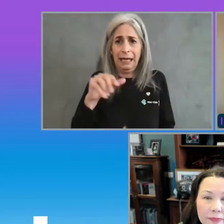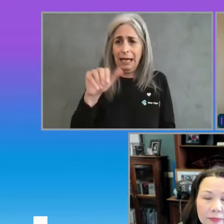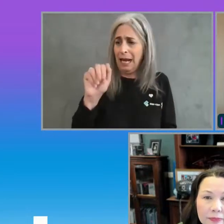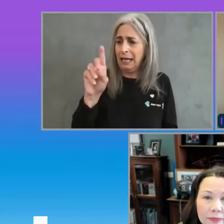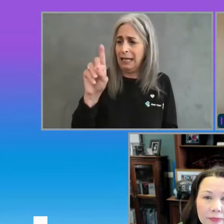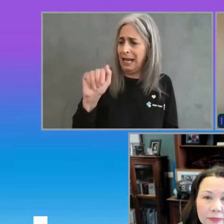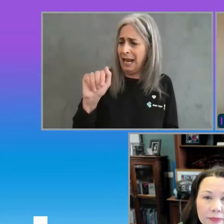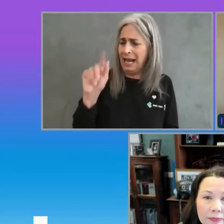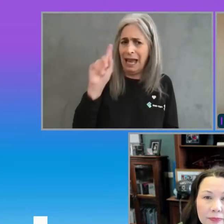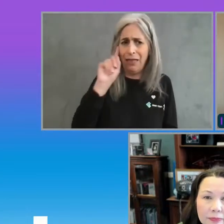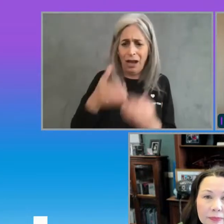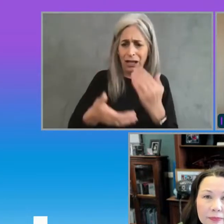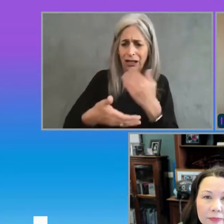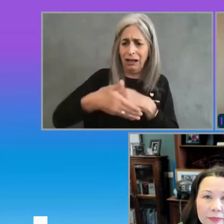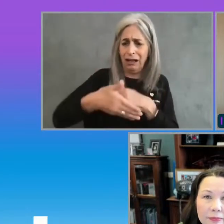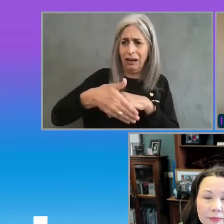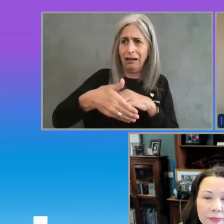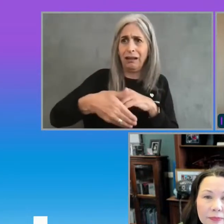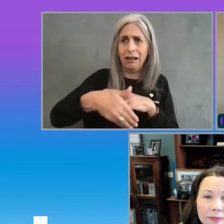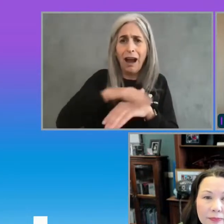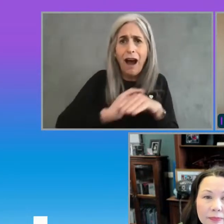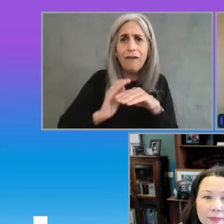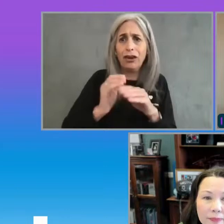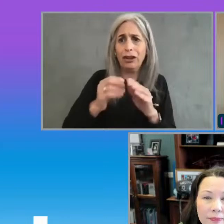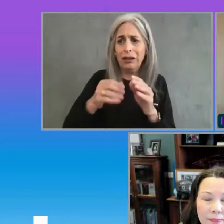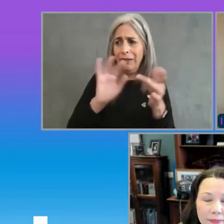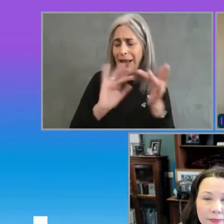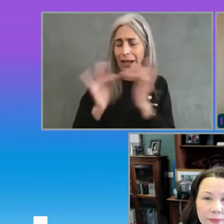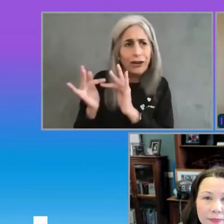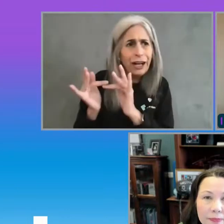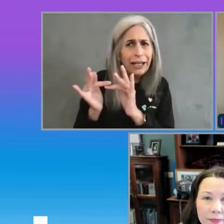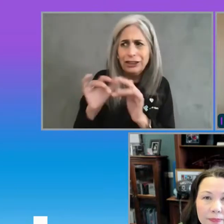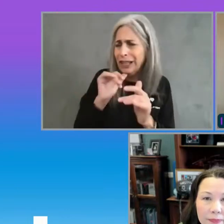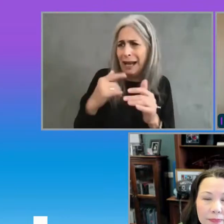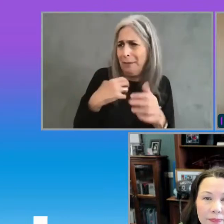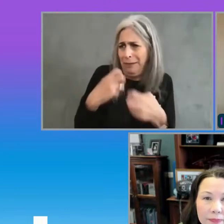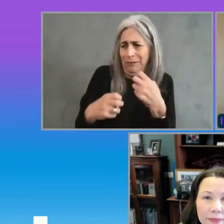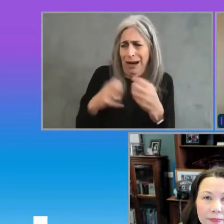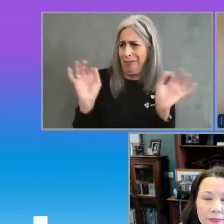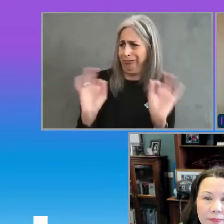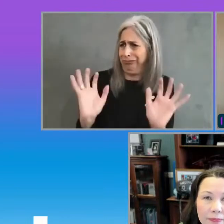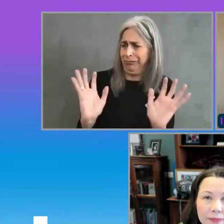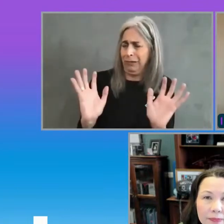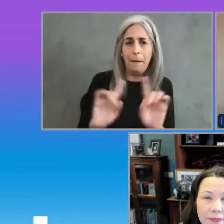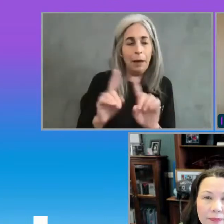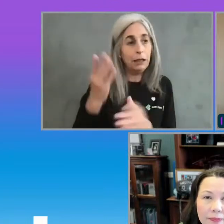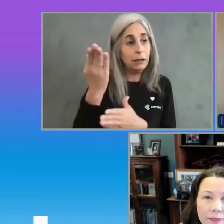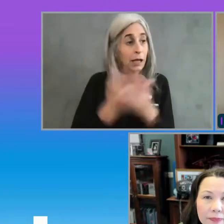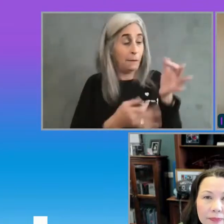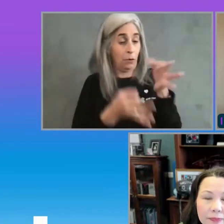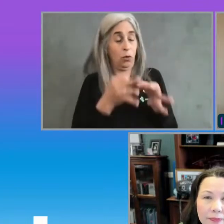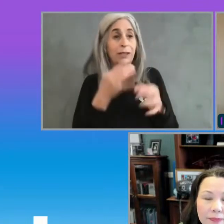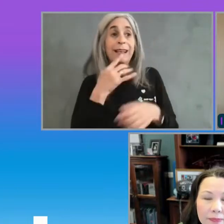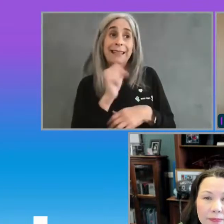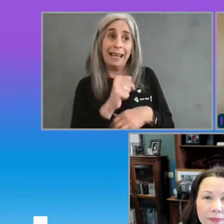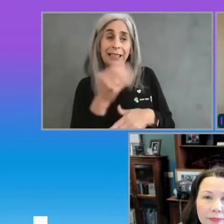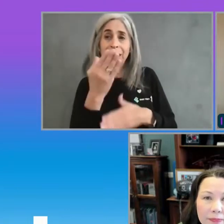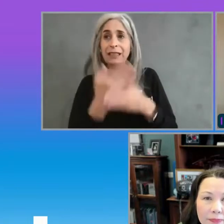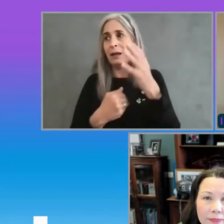the Ada covered the internet and that there shouldn't be a dispute. Some courts have said